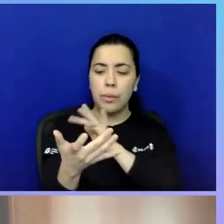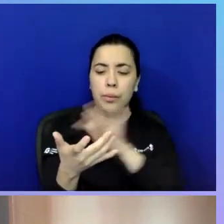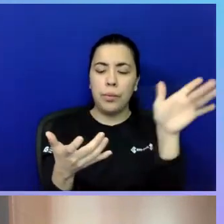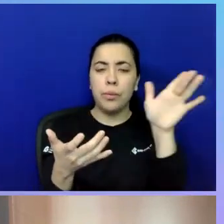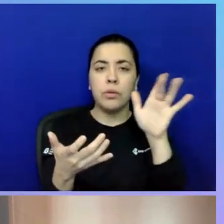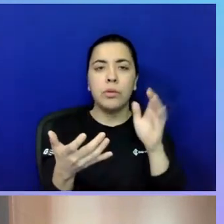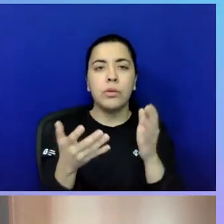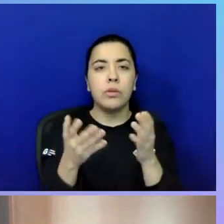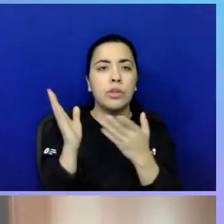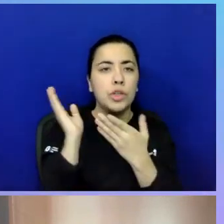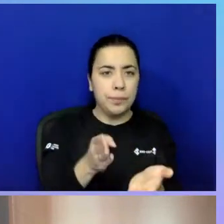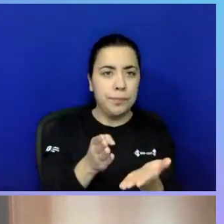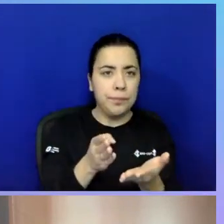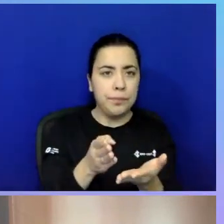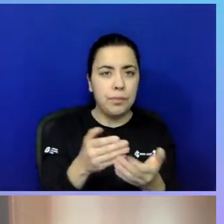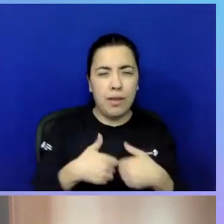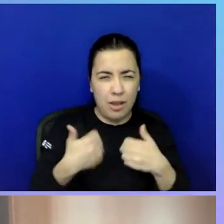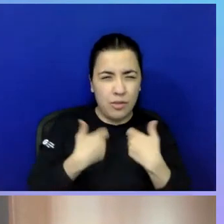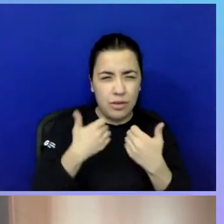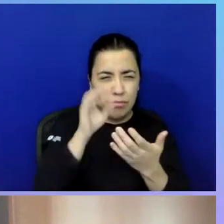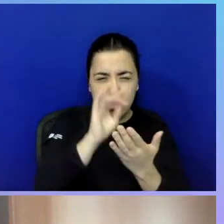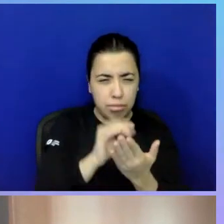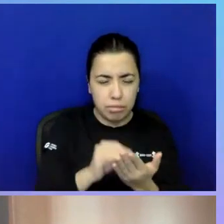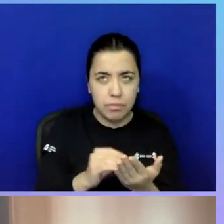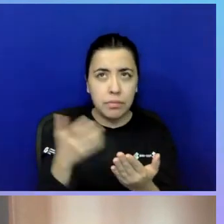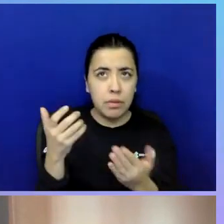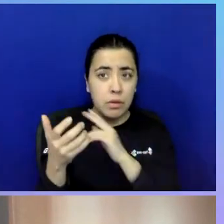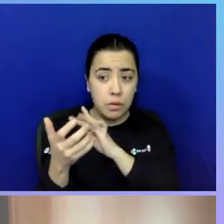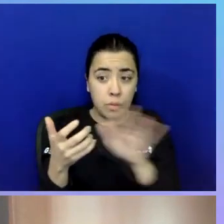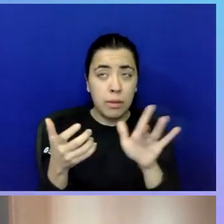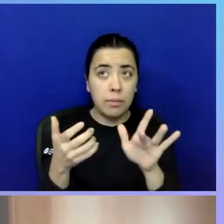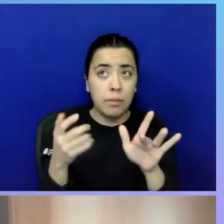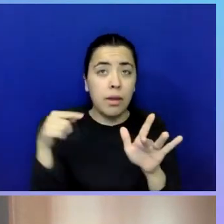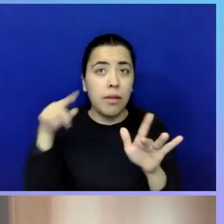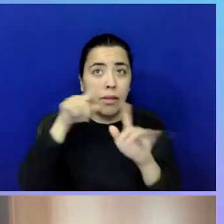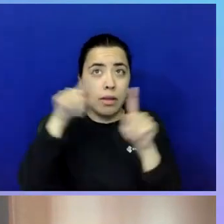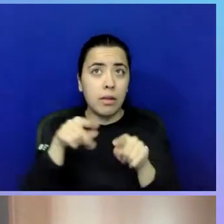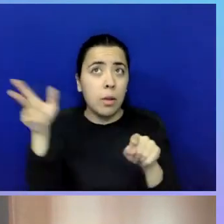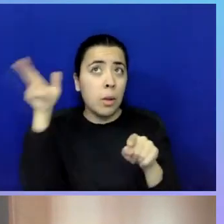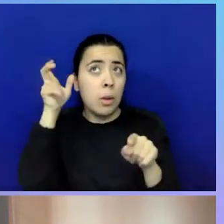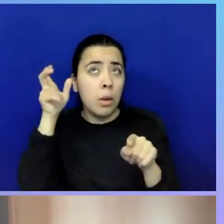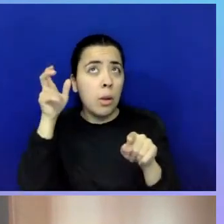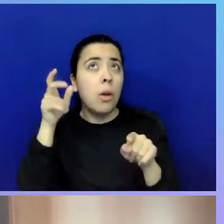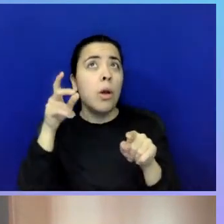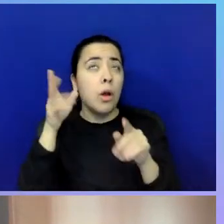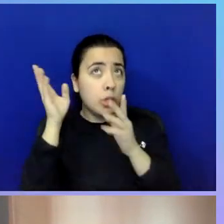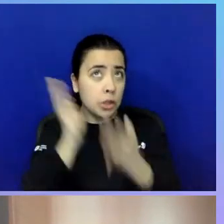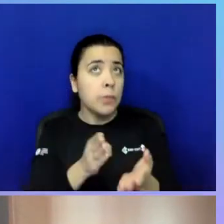shipping announced they would have to swipe again to hear that it had been completed. So shipping completed this two